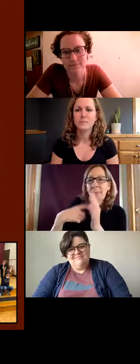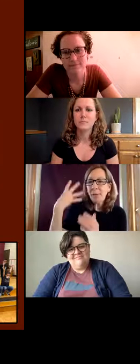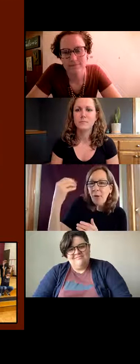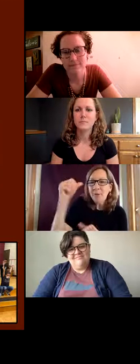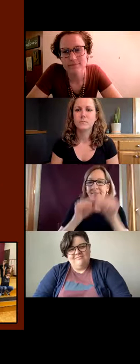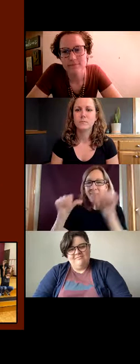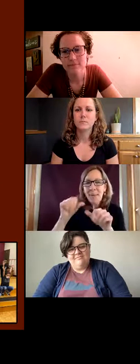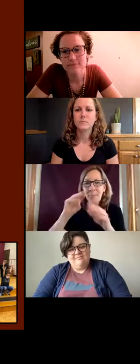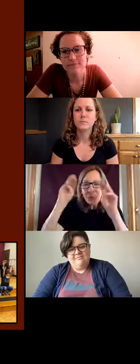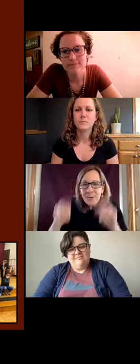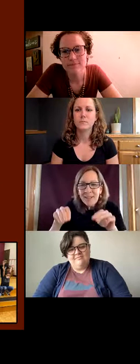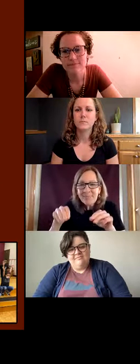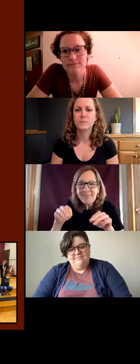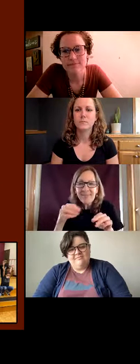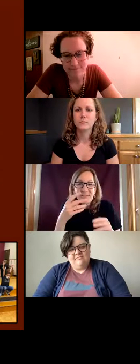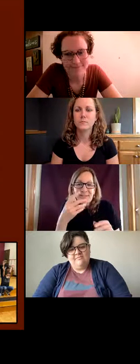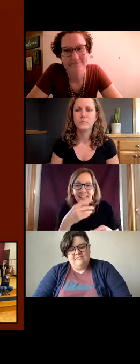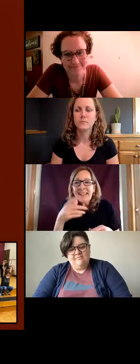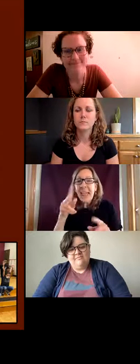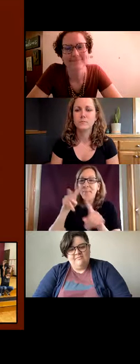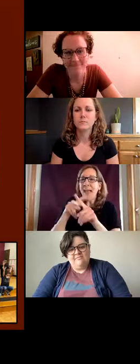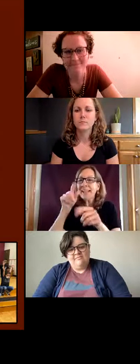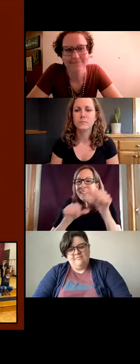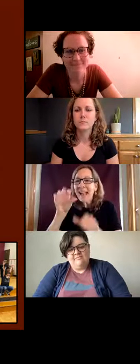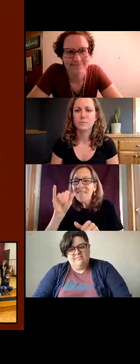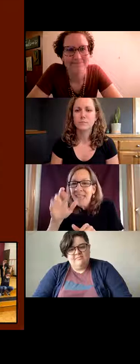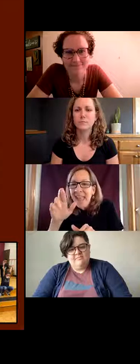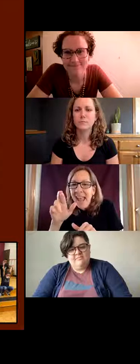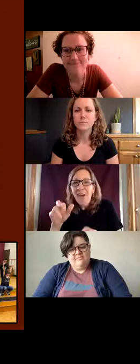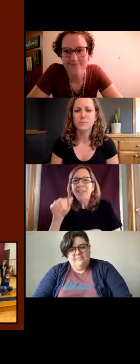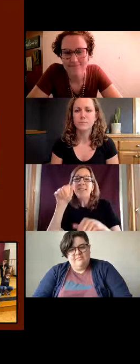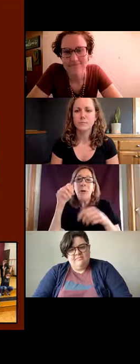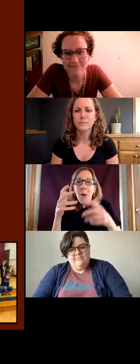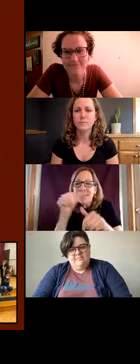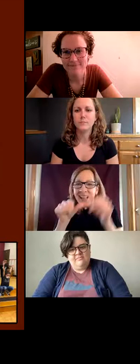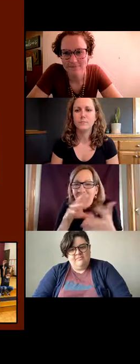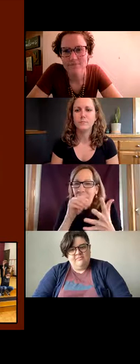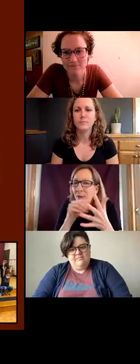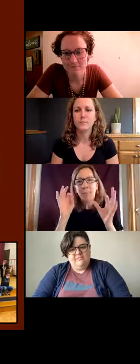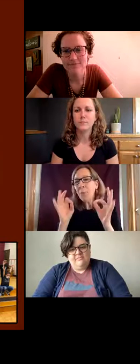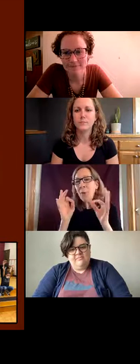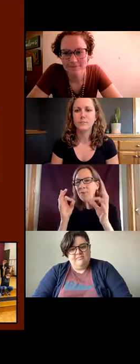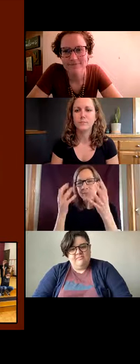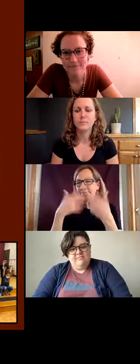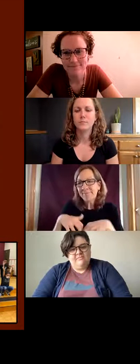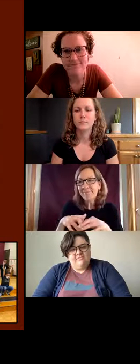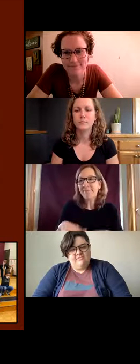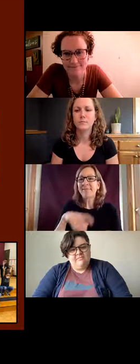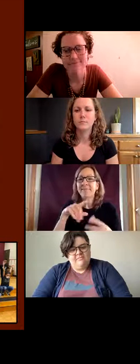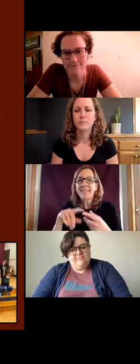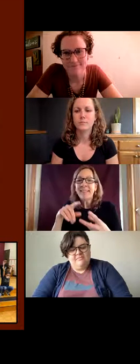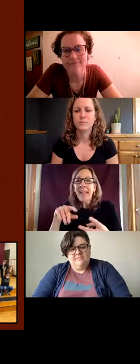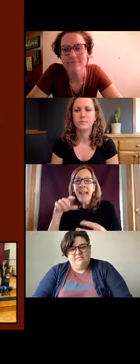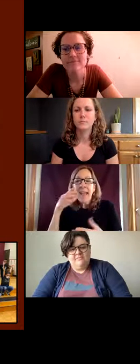enjoy having them go out to the science museum and that applies to our science fair or other choices.